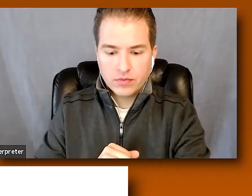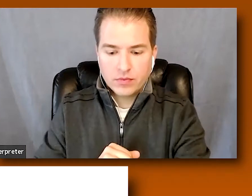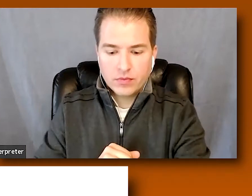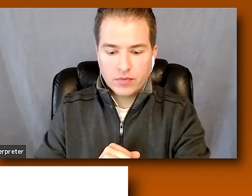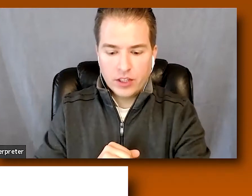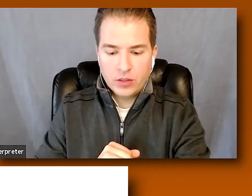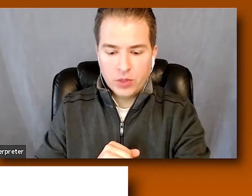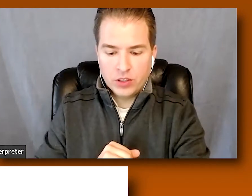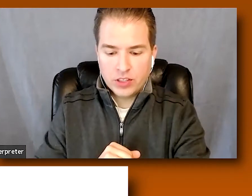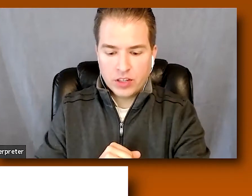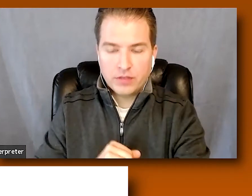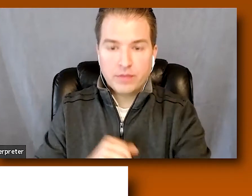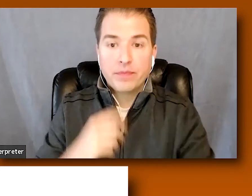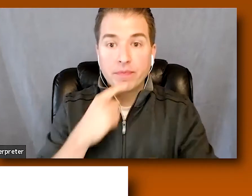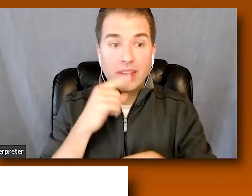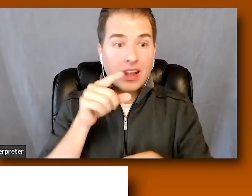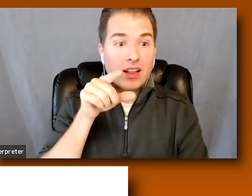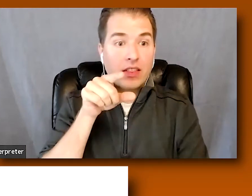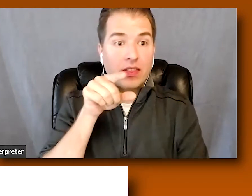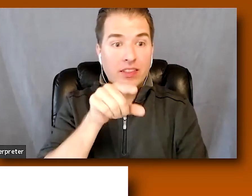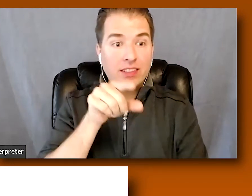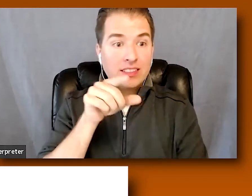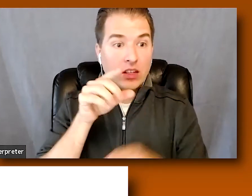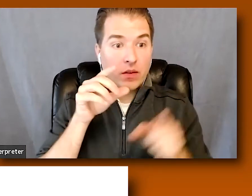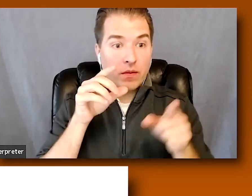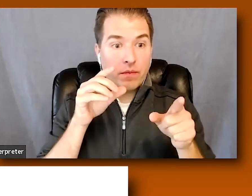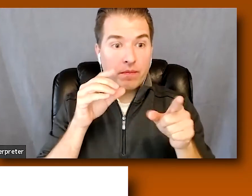Your protections for human subjects if you have human subjects.